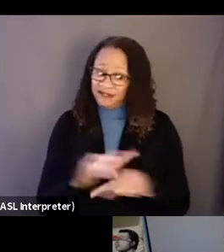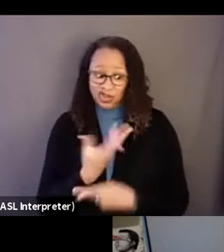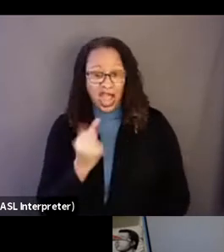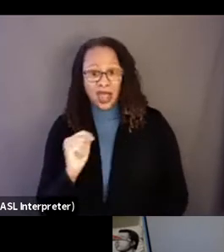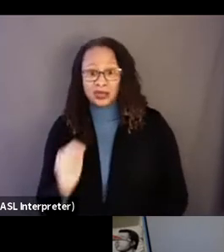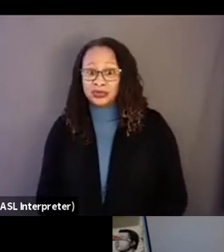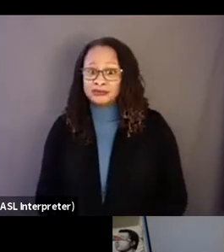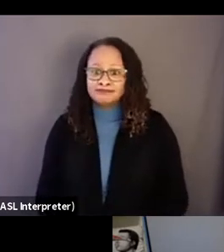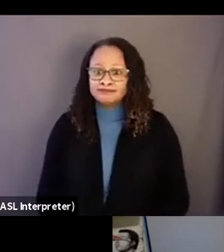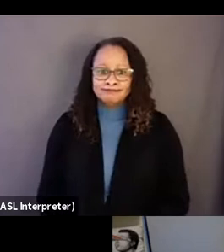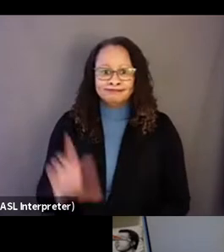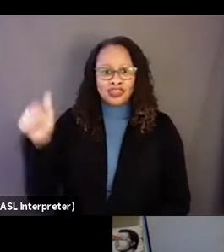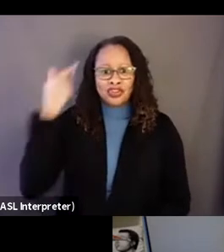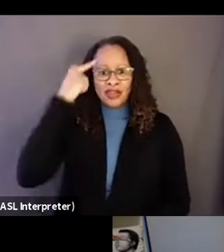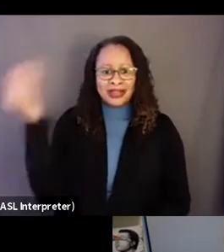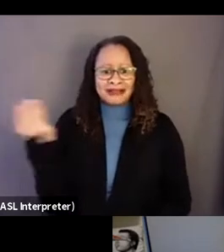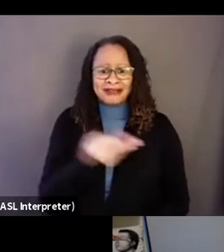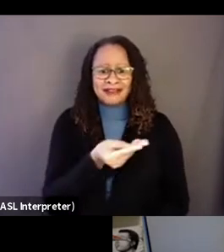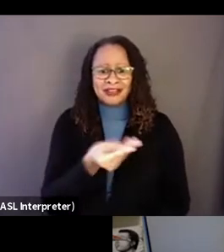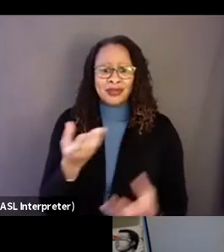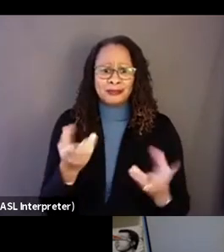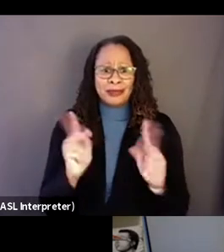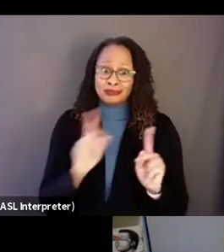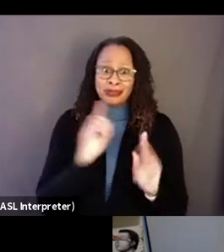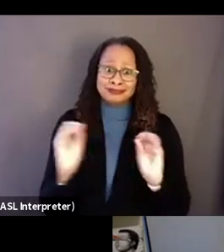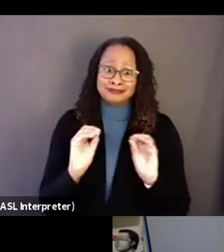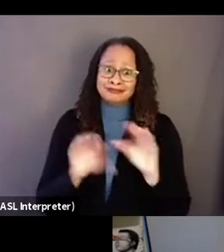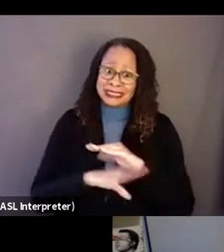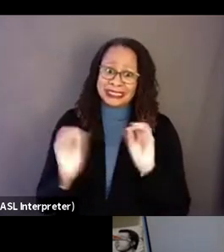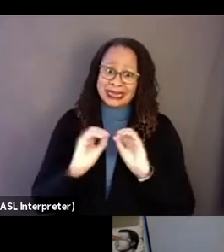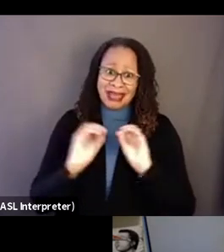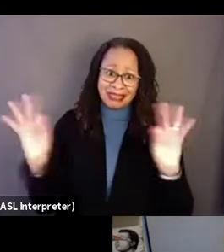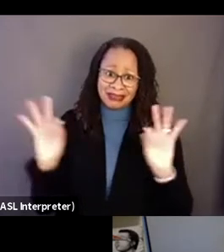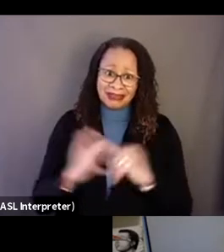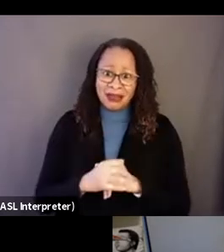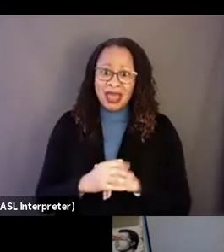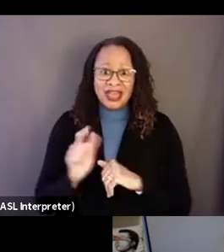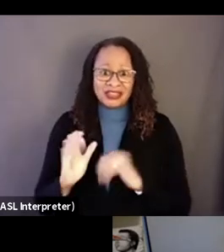The government has given people nothing, right? conversation as a joke.